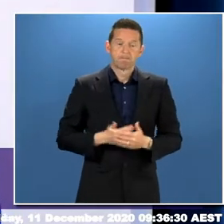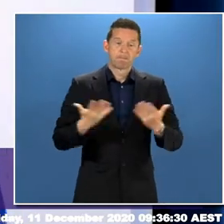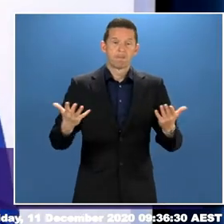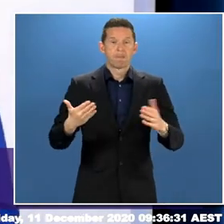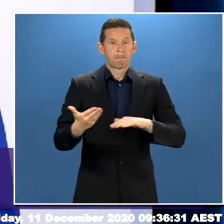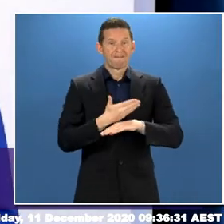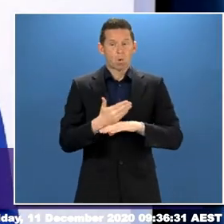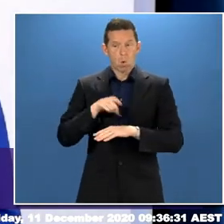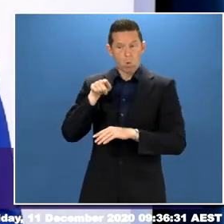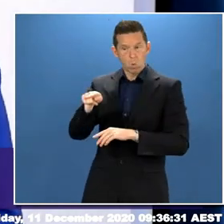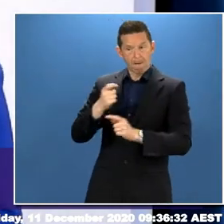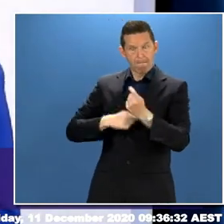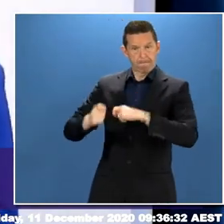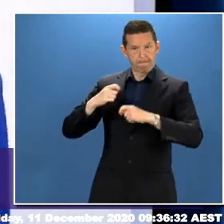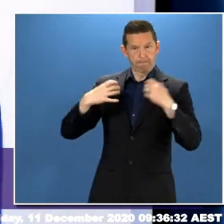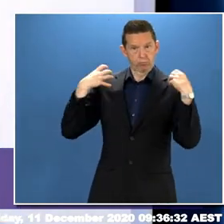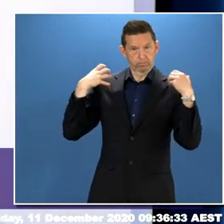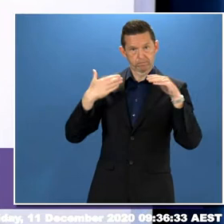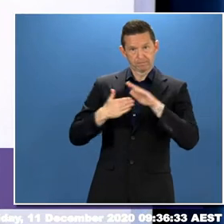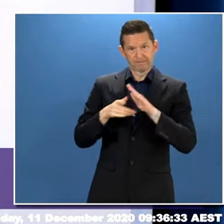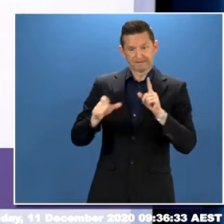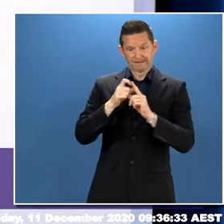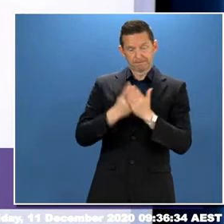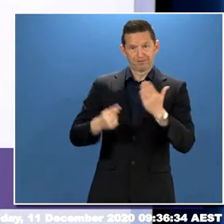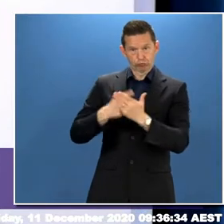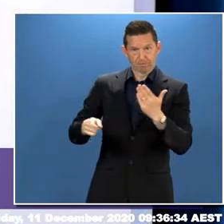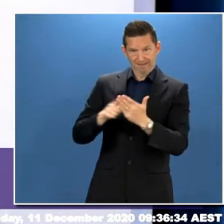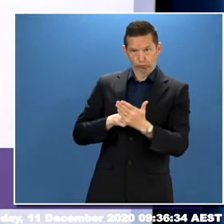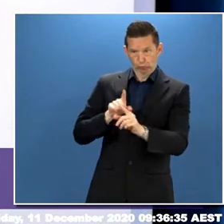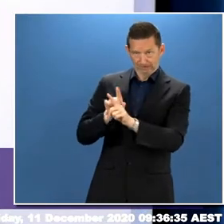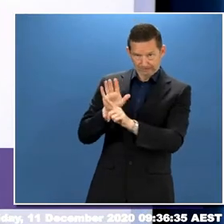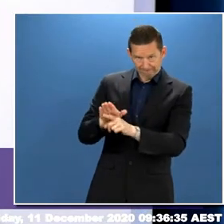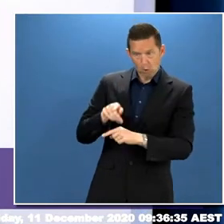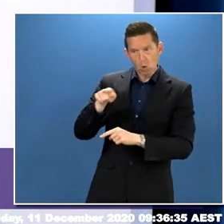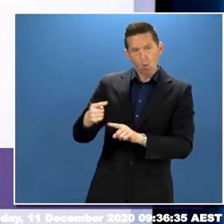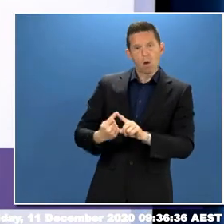Discrimination Commissioner, you've spoken about your lived experience as a